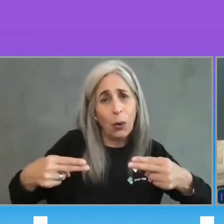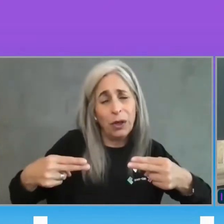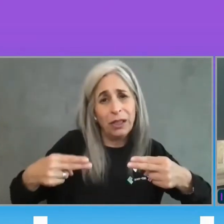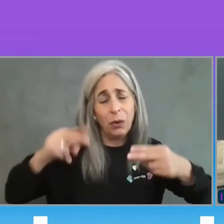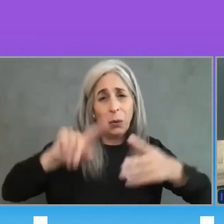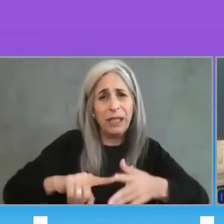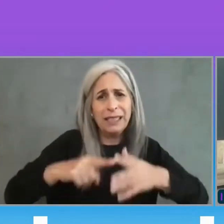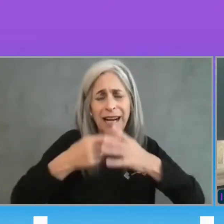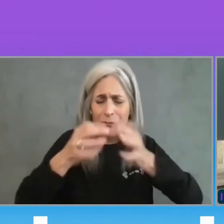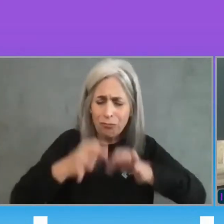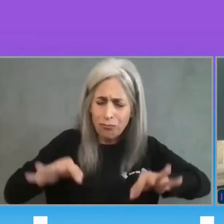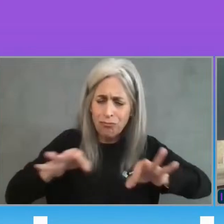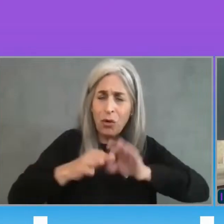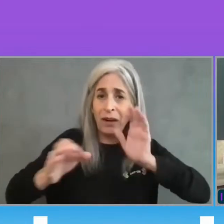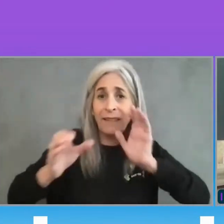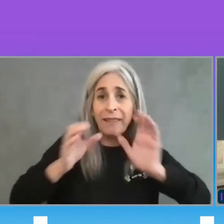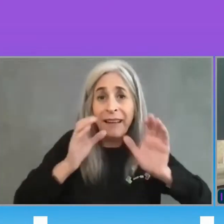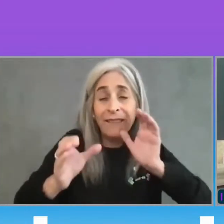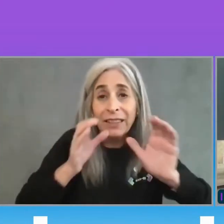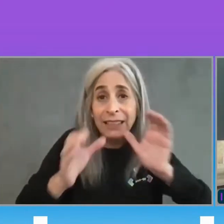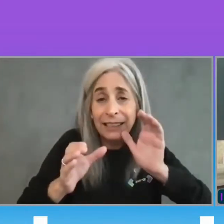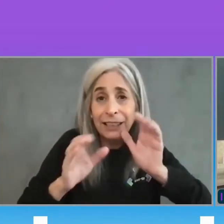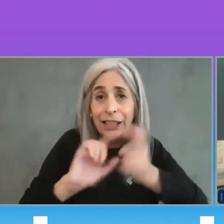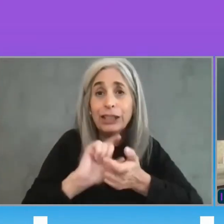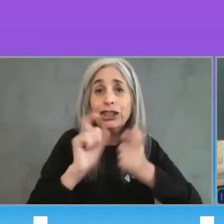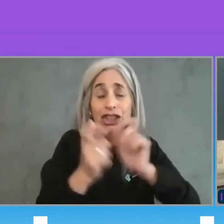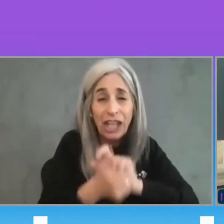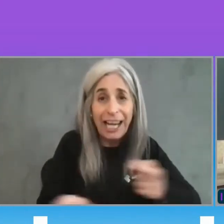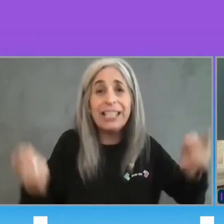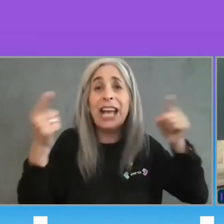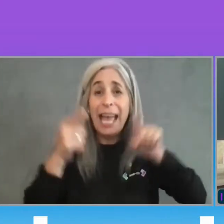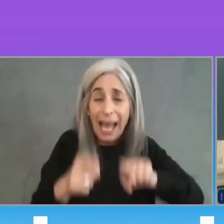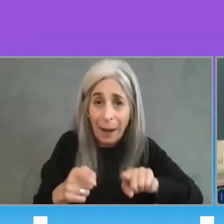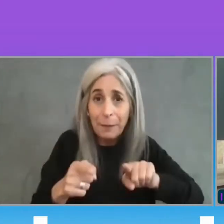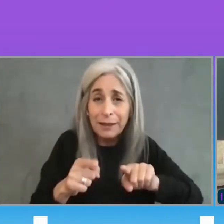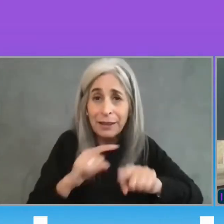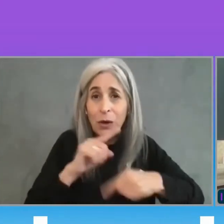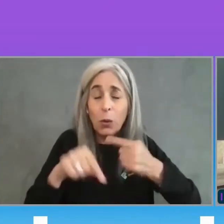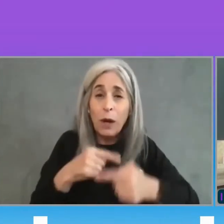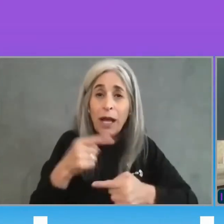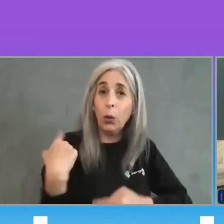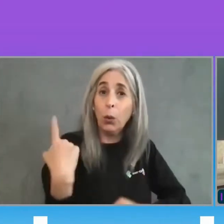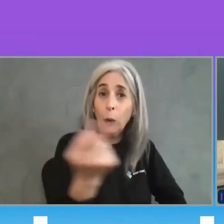crucial conversations. Change